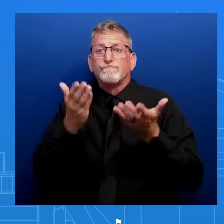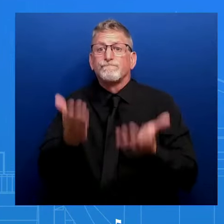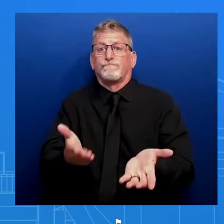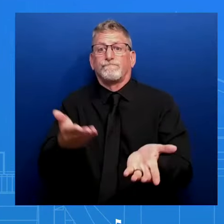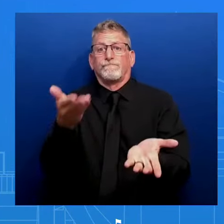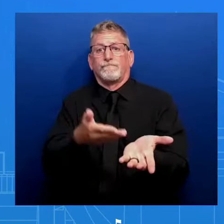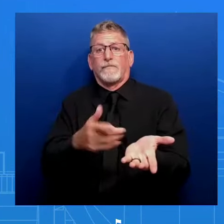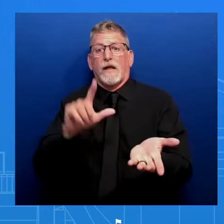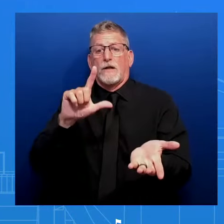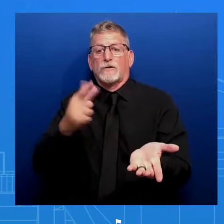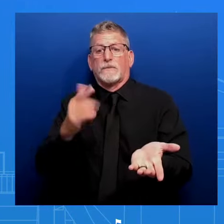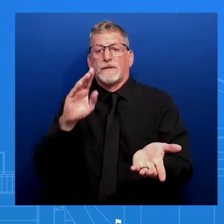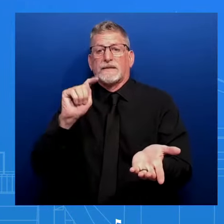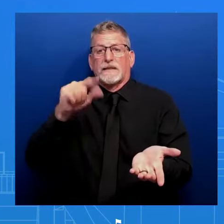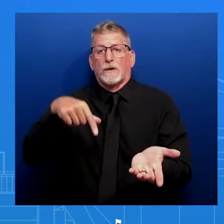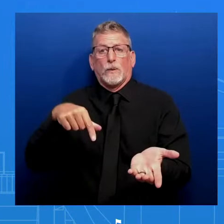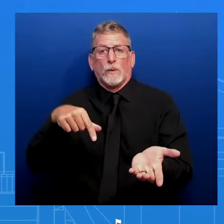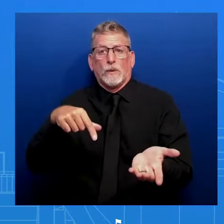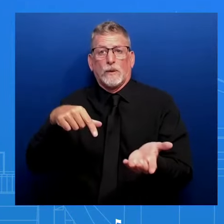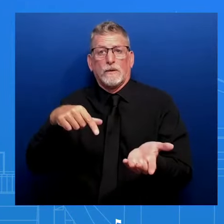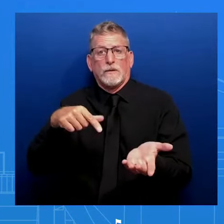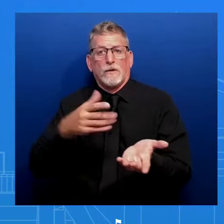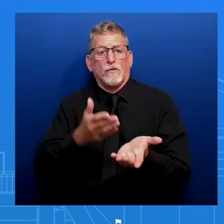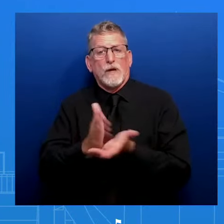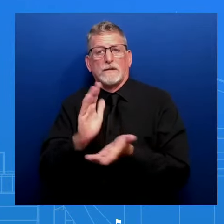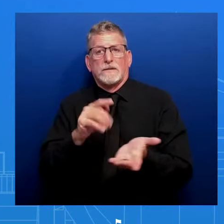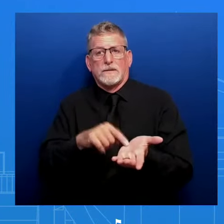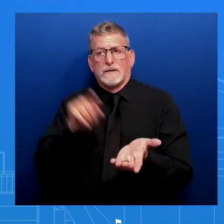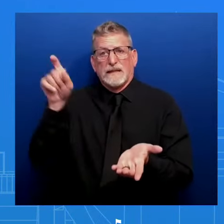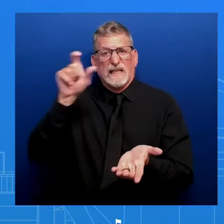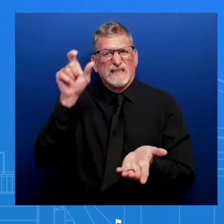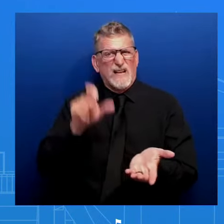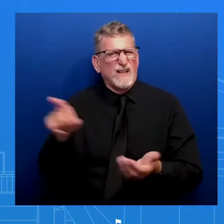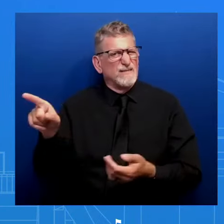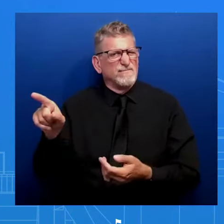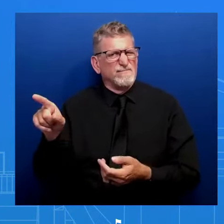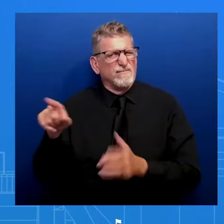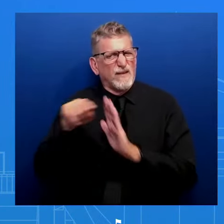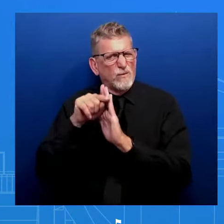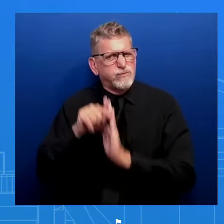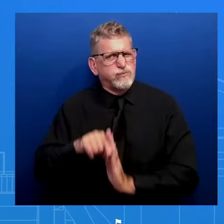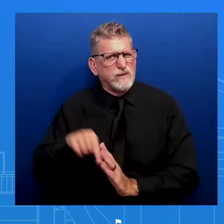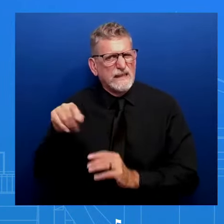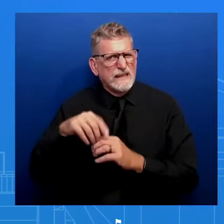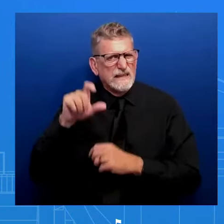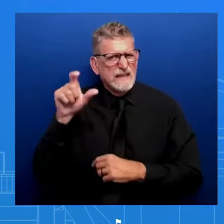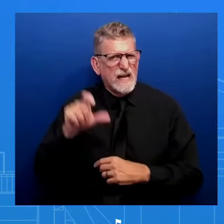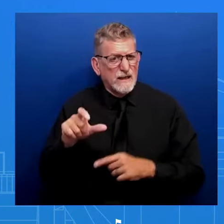has been clamping down on in the past couple of months. Mr. Kirby: So just a couple of -- I'm not going to get ahead of the discussion